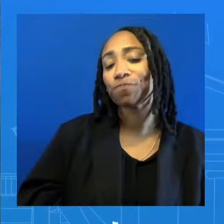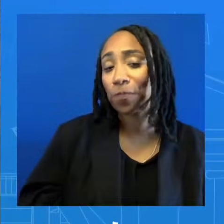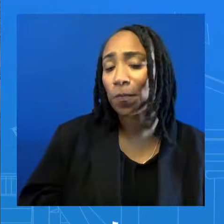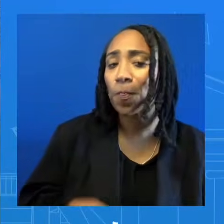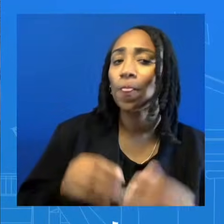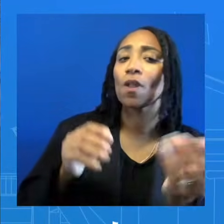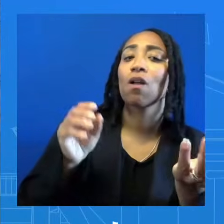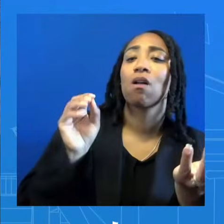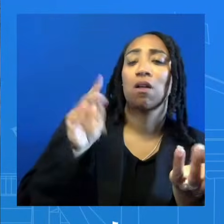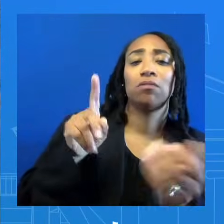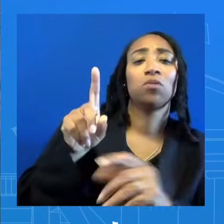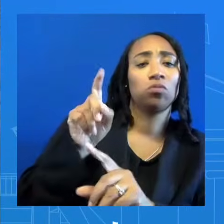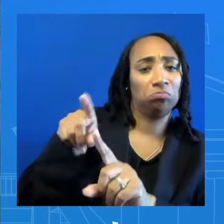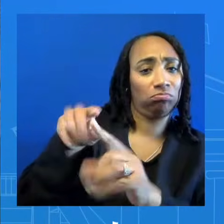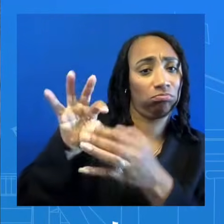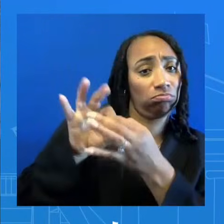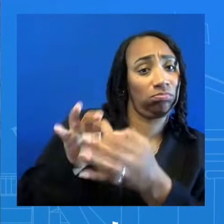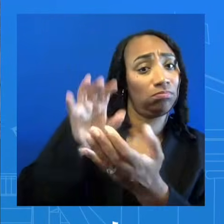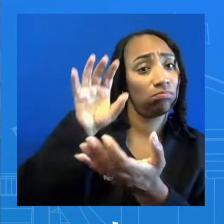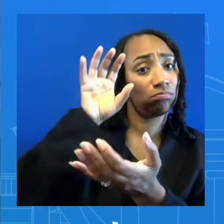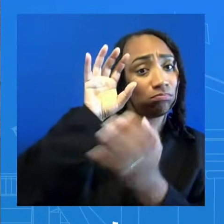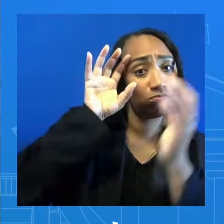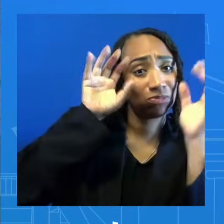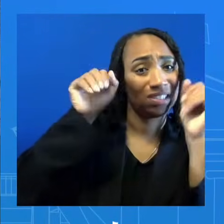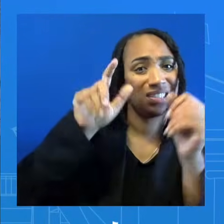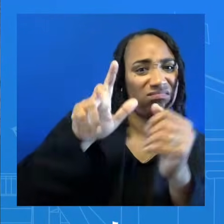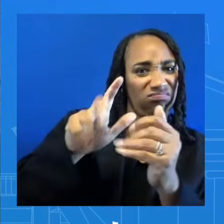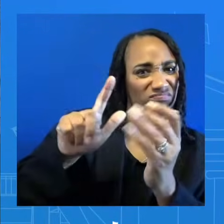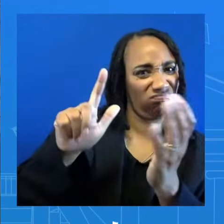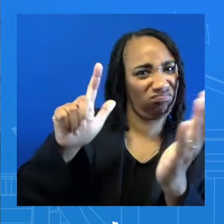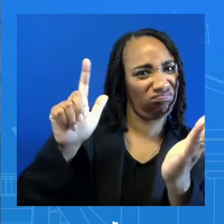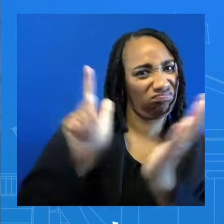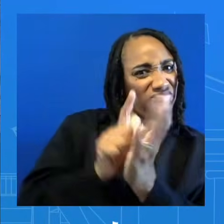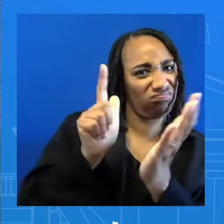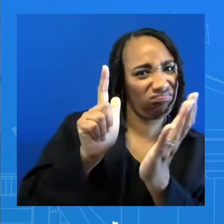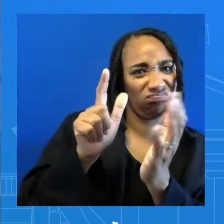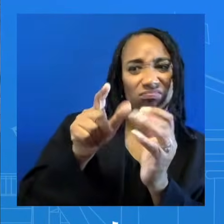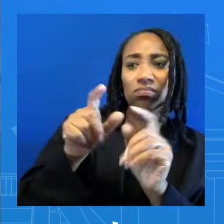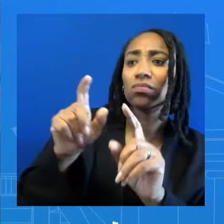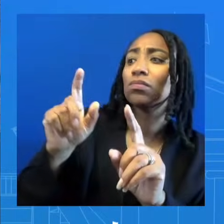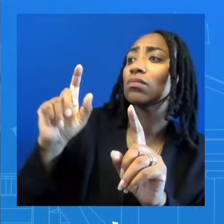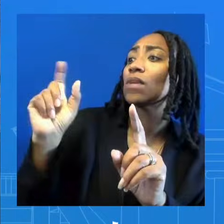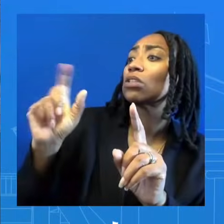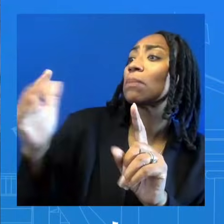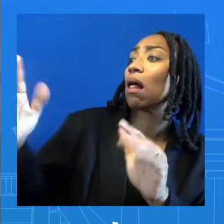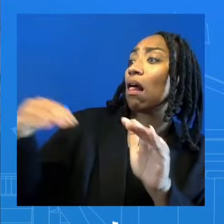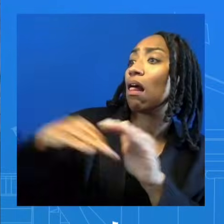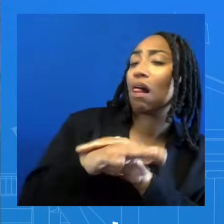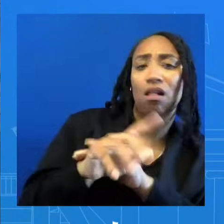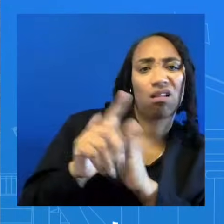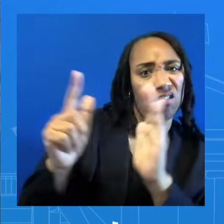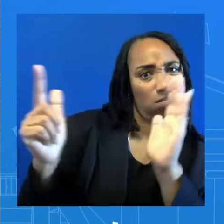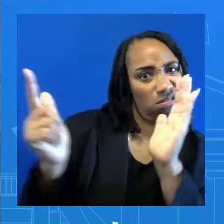for people from Muslim-majority countries -- also known as the Muslim ban -- at the beginning of his term --